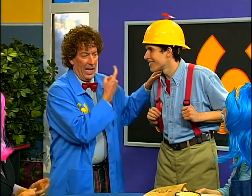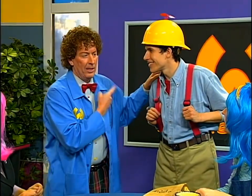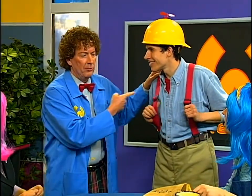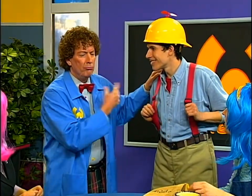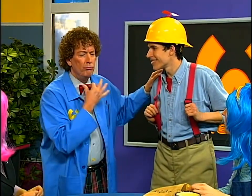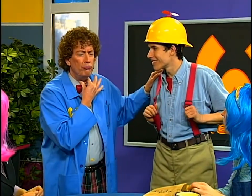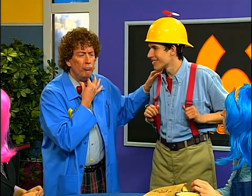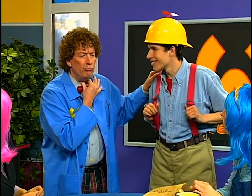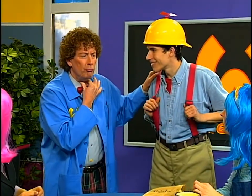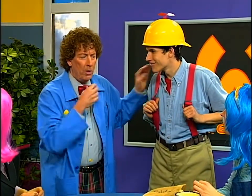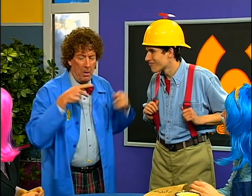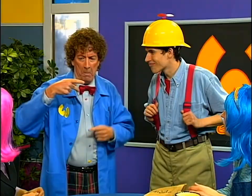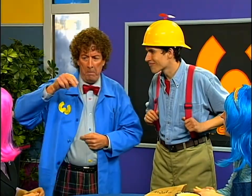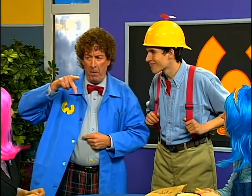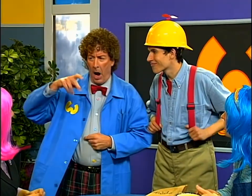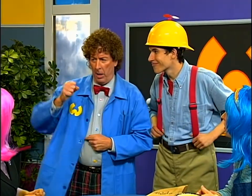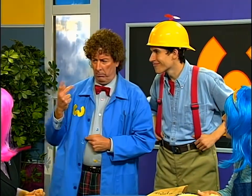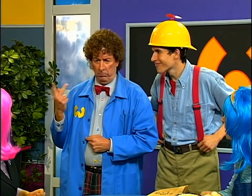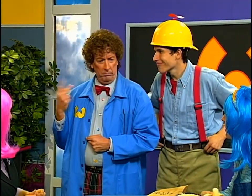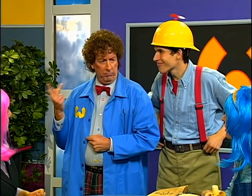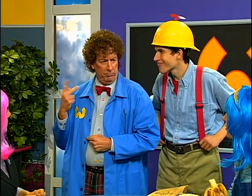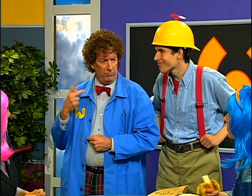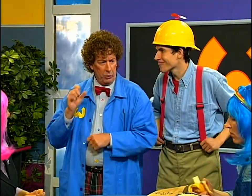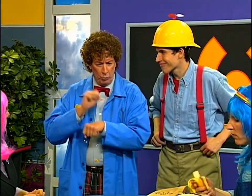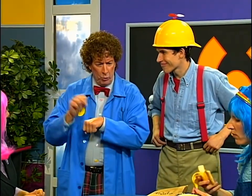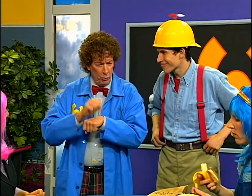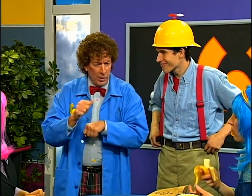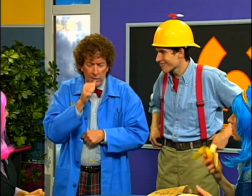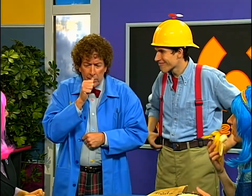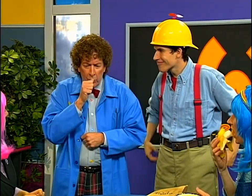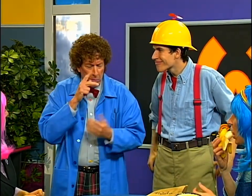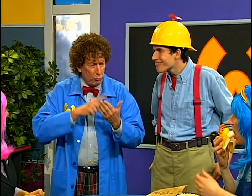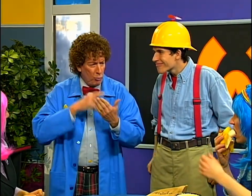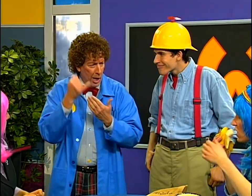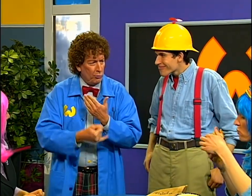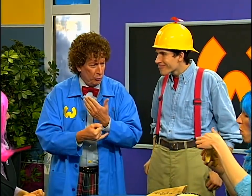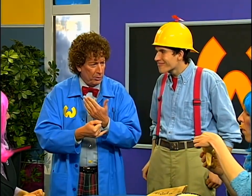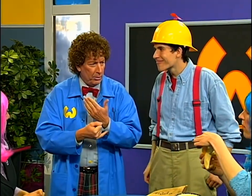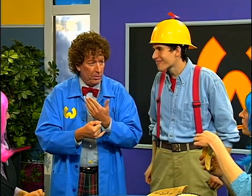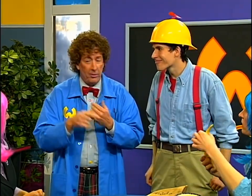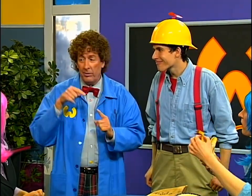OH, MAKE IT STOP! [SQUEALING AND GIGGLING]